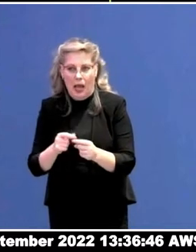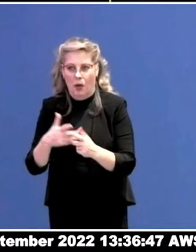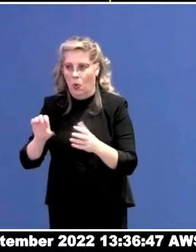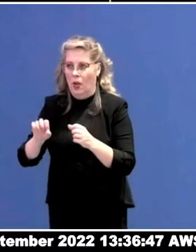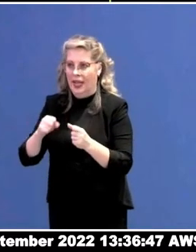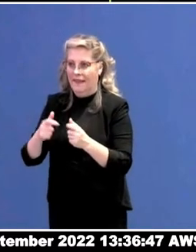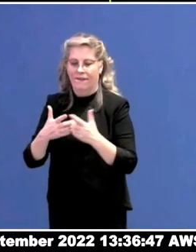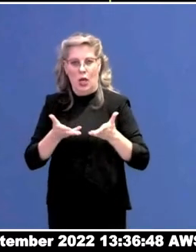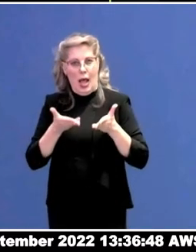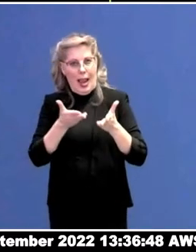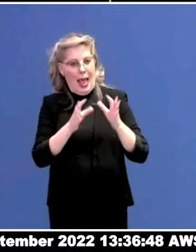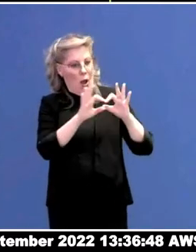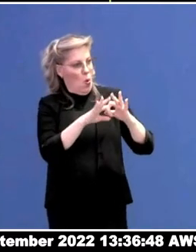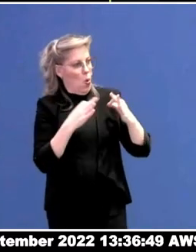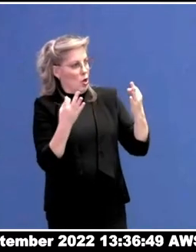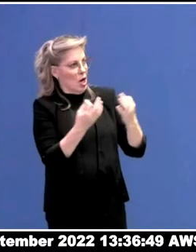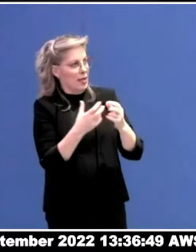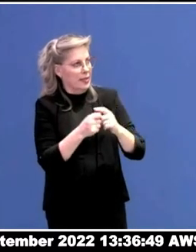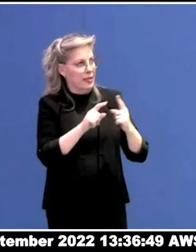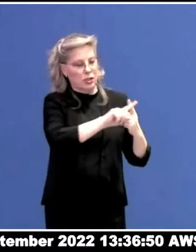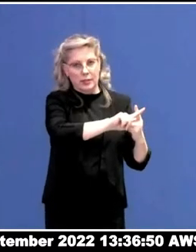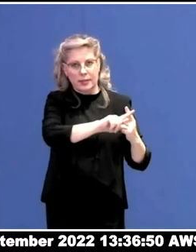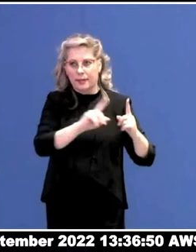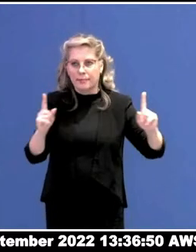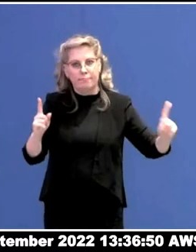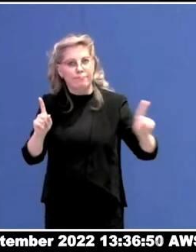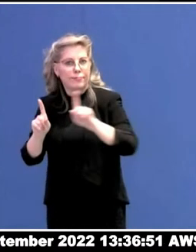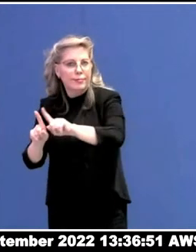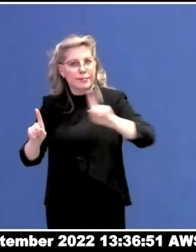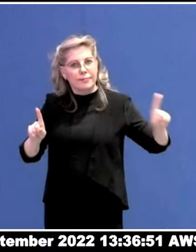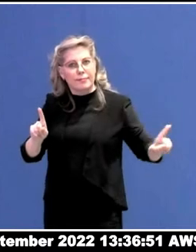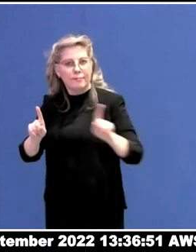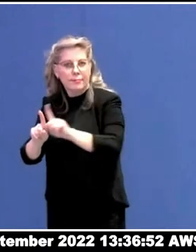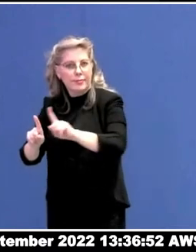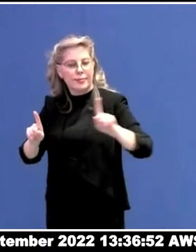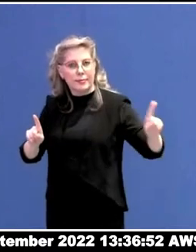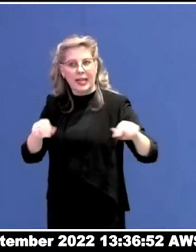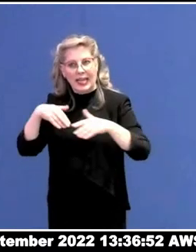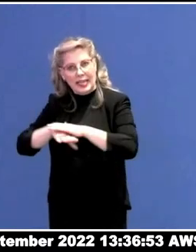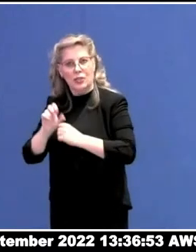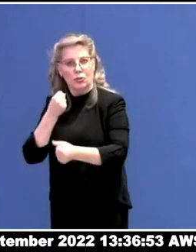Would it be the prison co-ordinating it or more sort of a wider coordination mechanism?